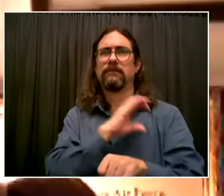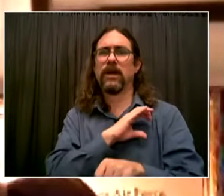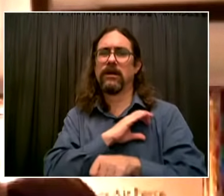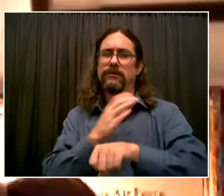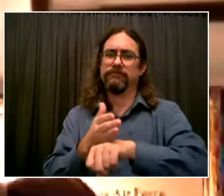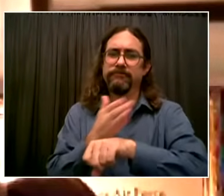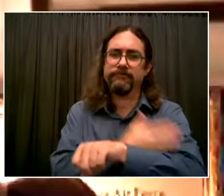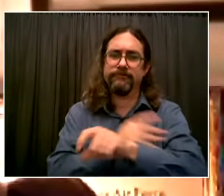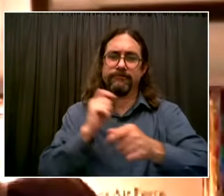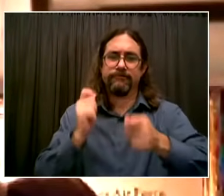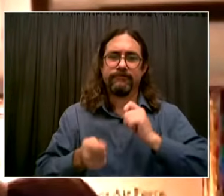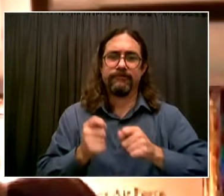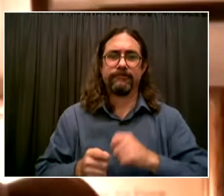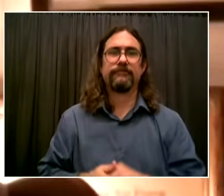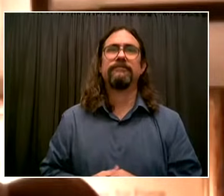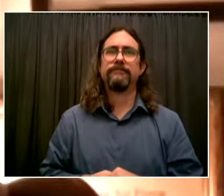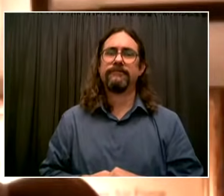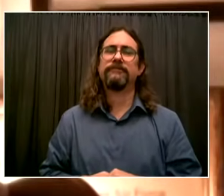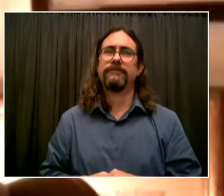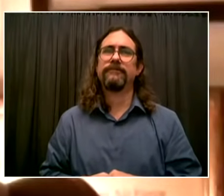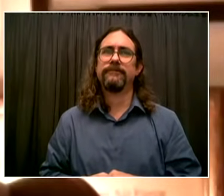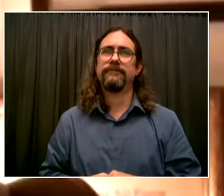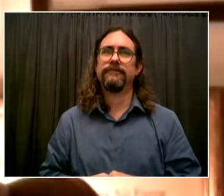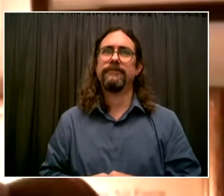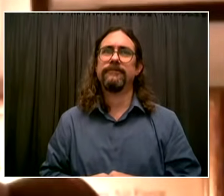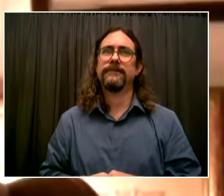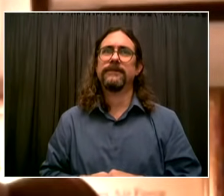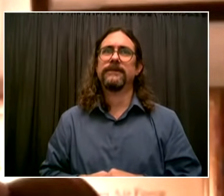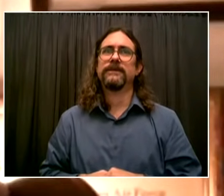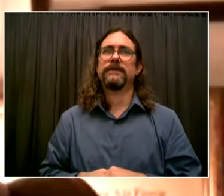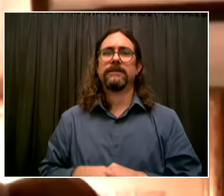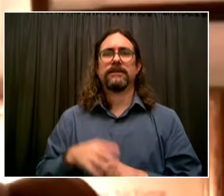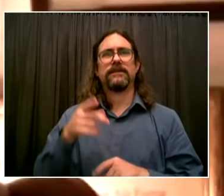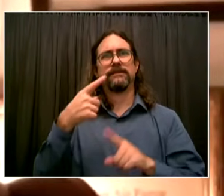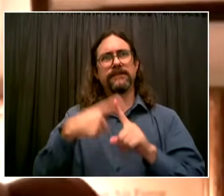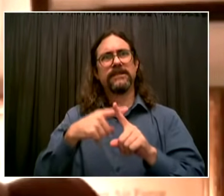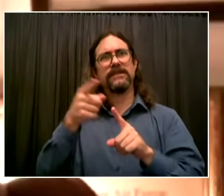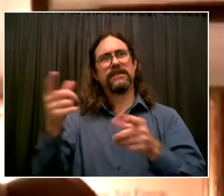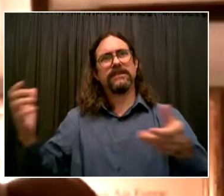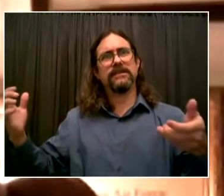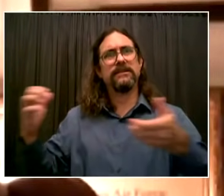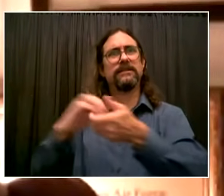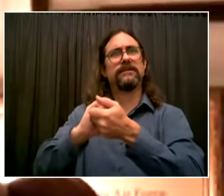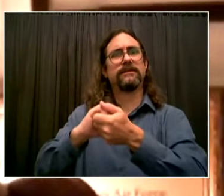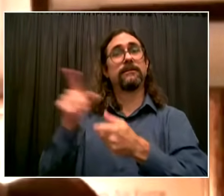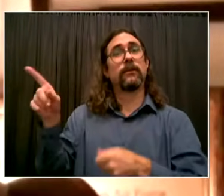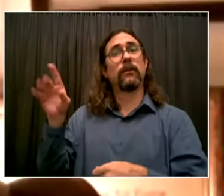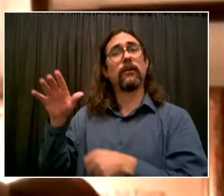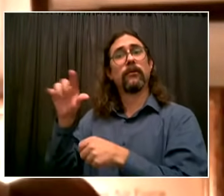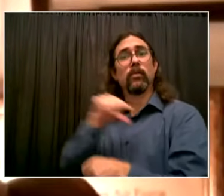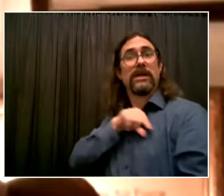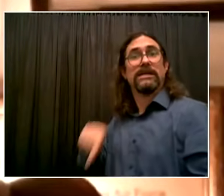HAVE PUT INTO THE POLICE DEPARTMENT. I ENJOY WORKING WITH YOU, WITH THE BOROUGH PRESIDENT, RICHARDS,